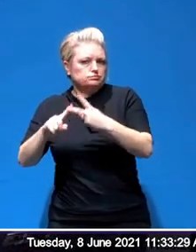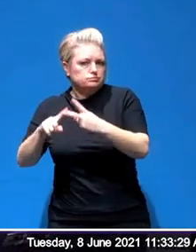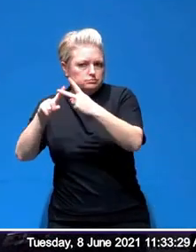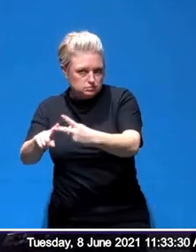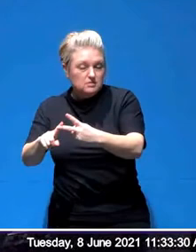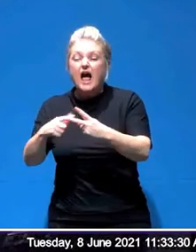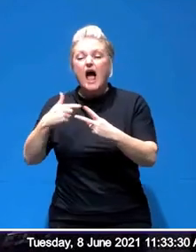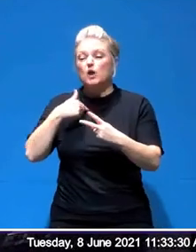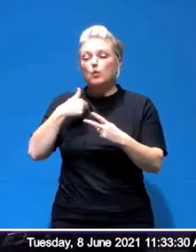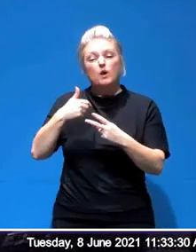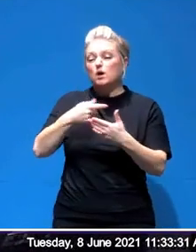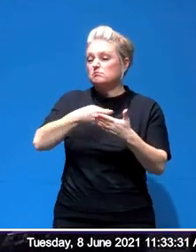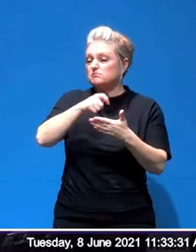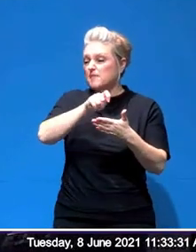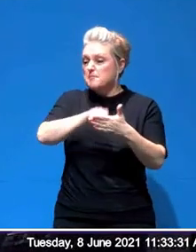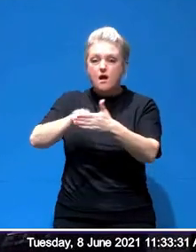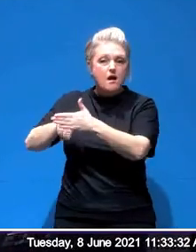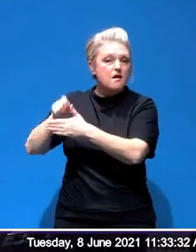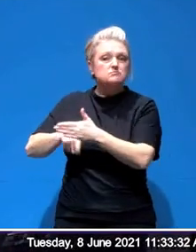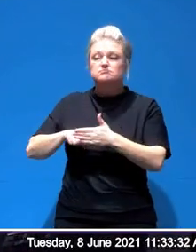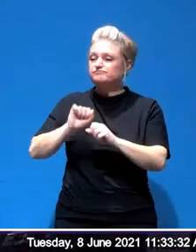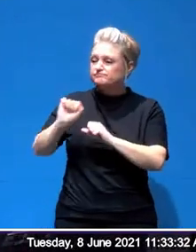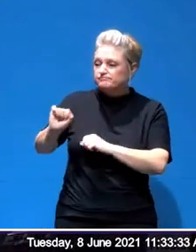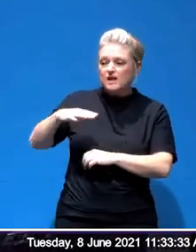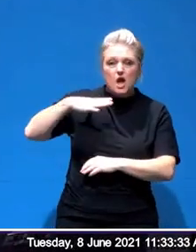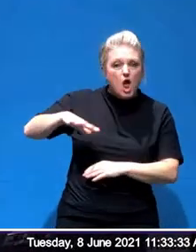from that, from his clothing, medication, everything.